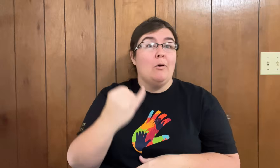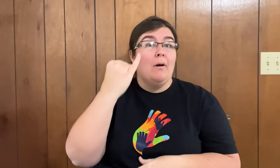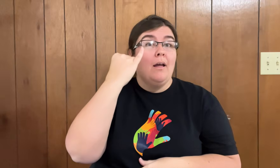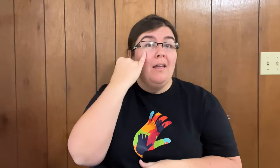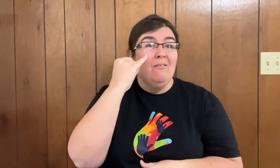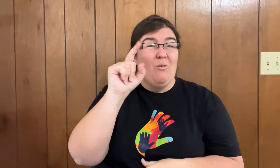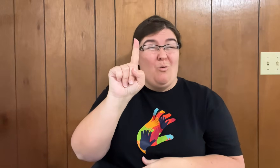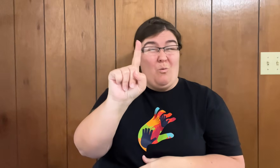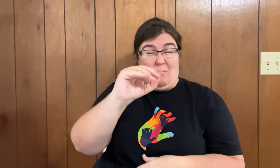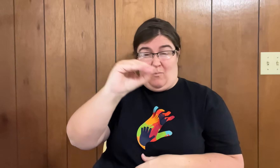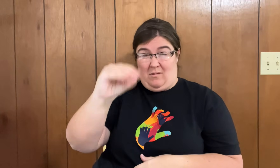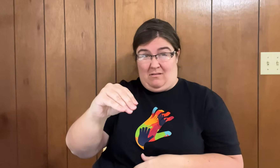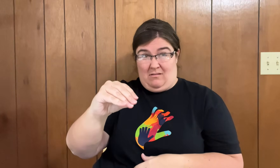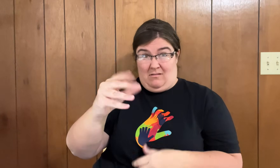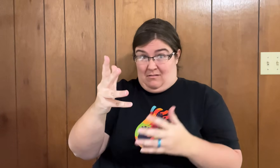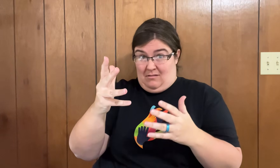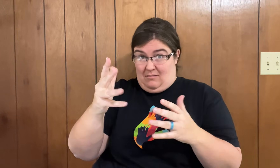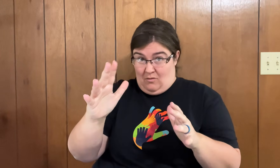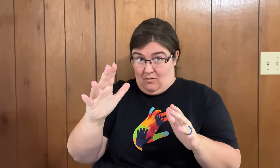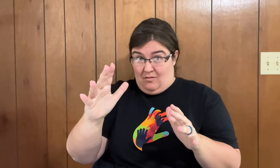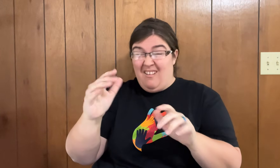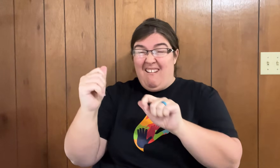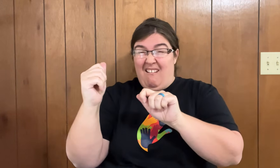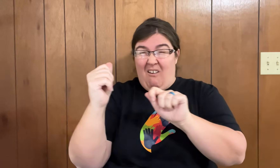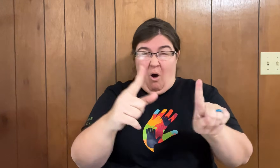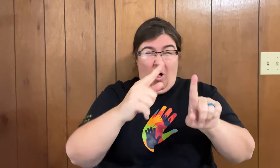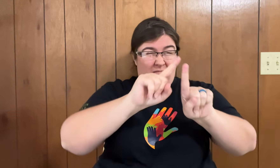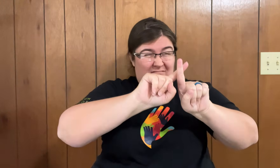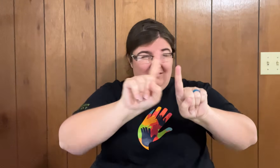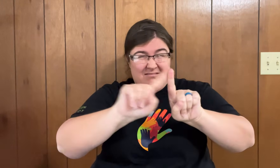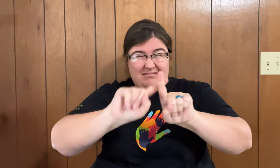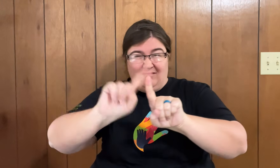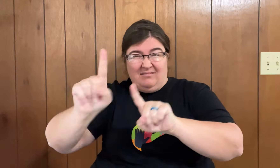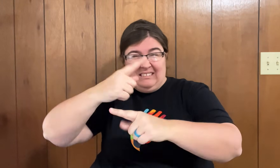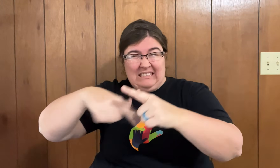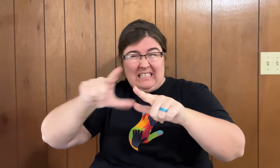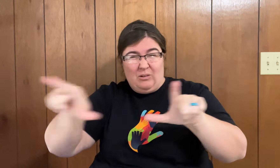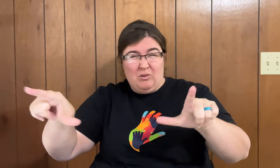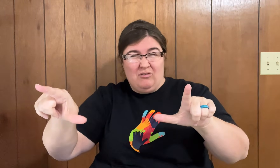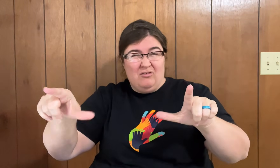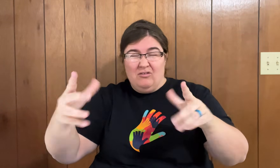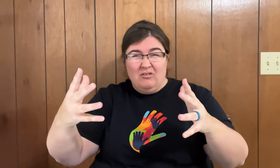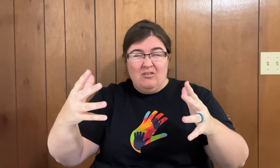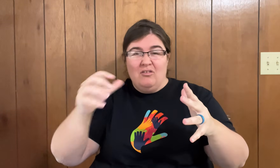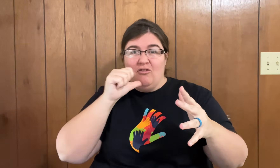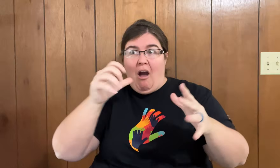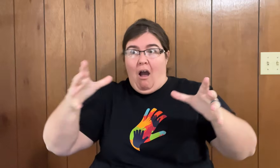But if that small 1% is made up of many different sign languages,